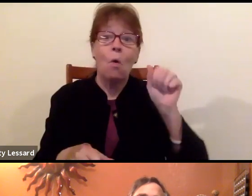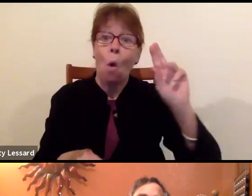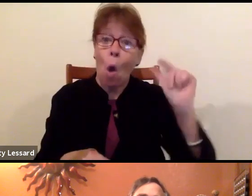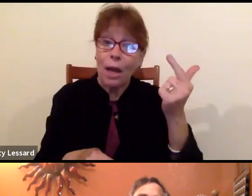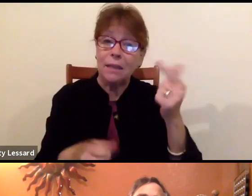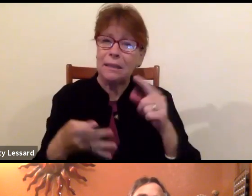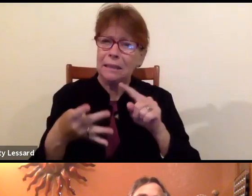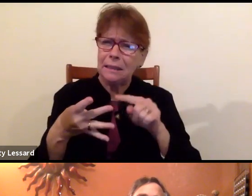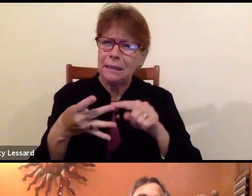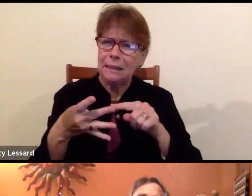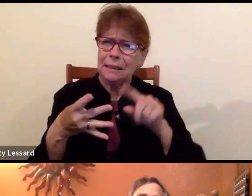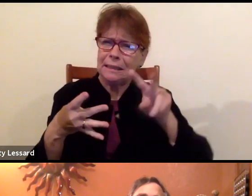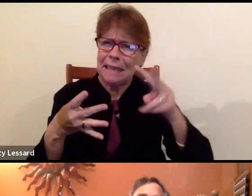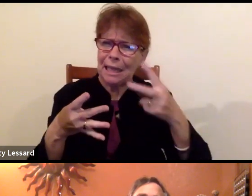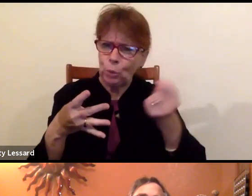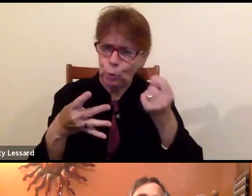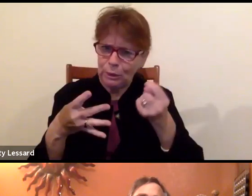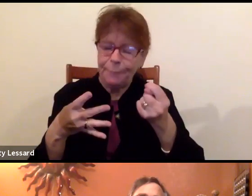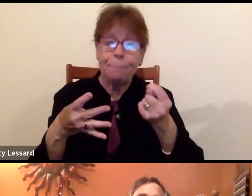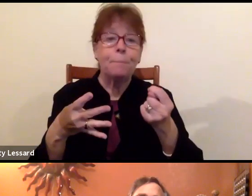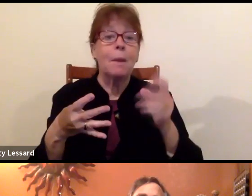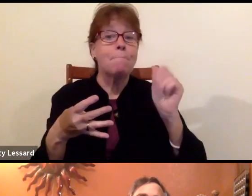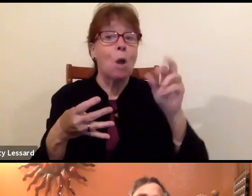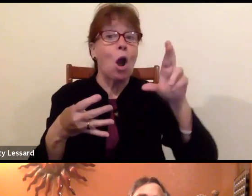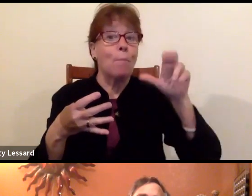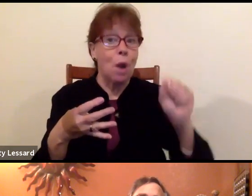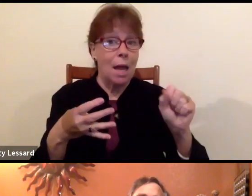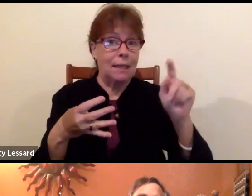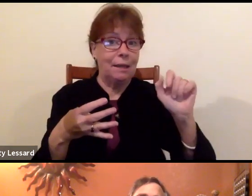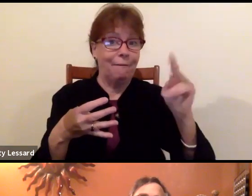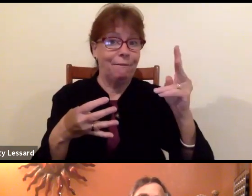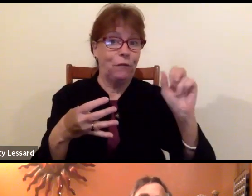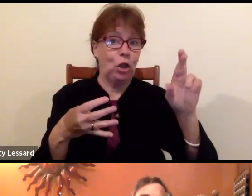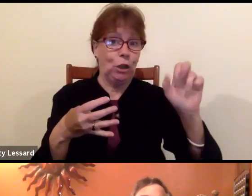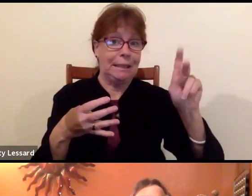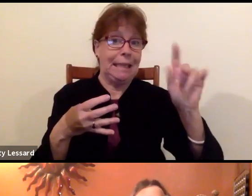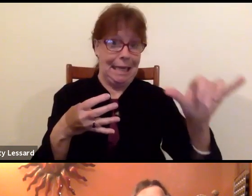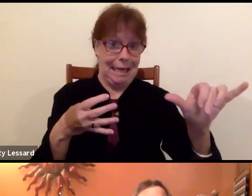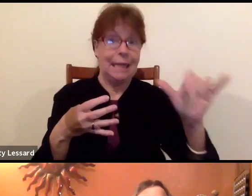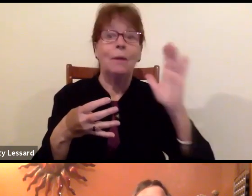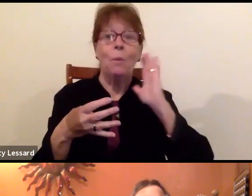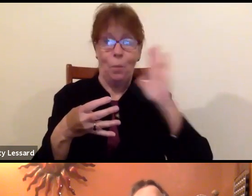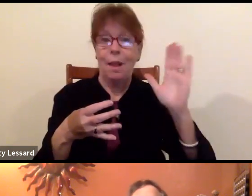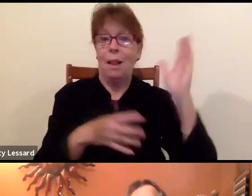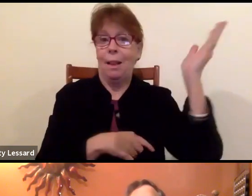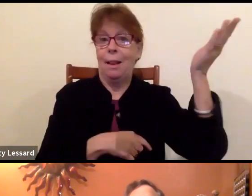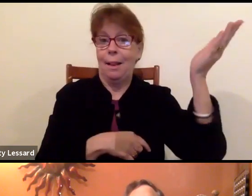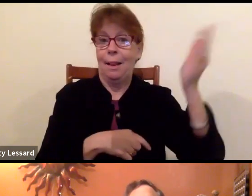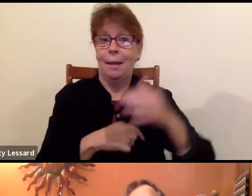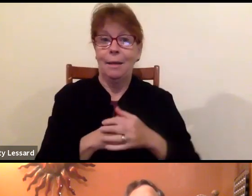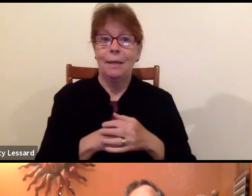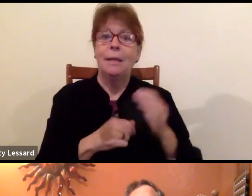Same bad station, same time. That, is we meet on the second Tuesday of the month at 7:30 unless you see a posting otherwise. So, next -- in